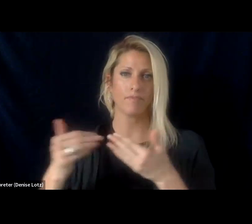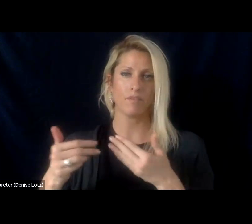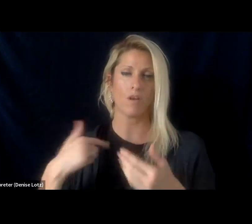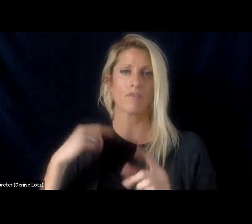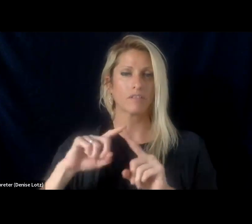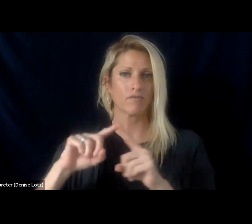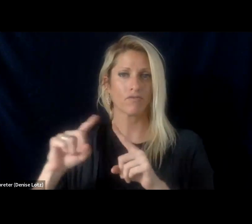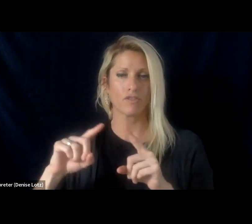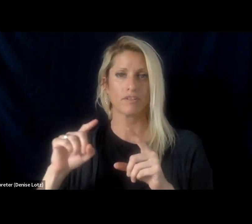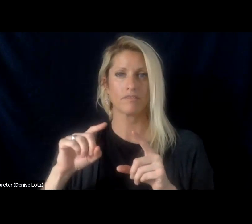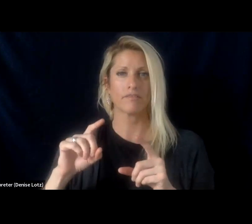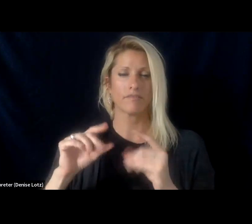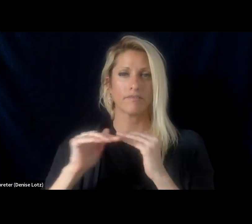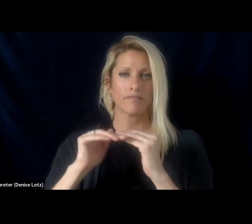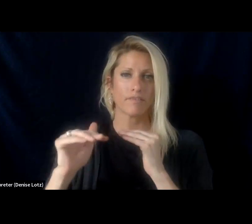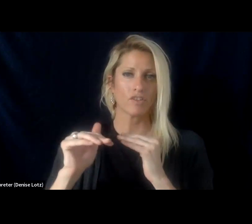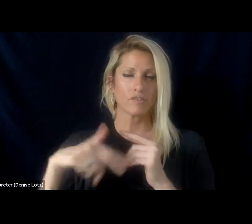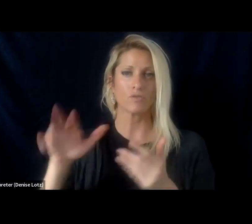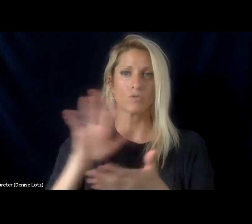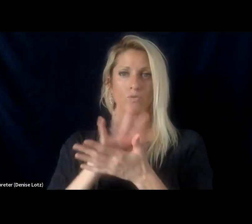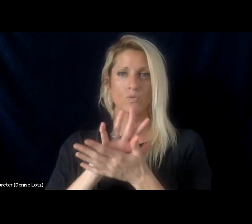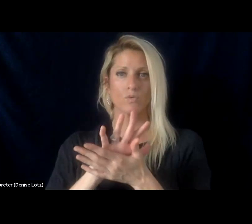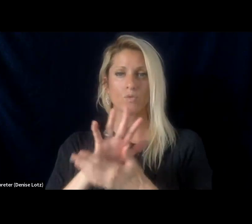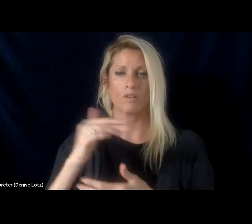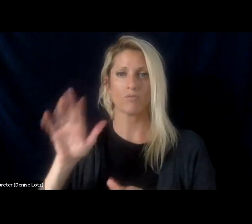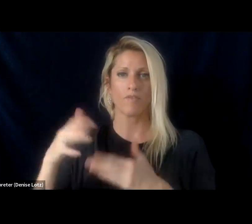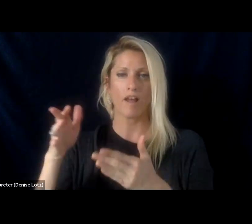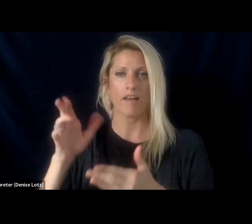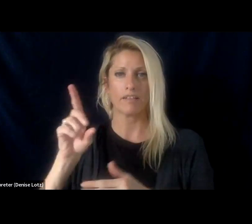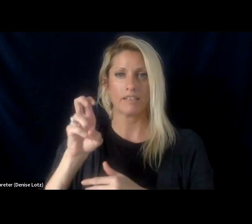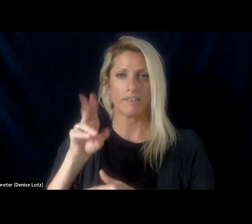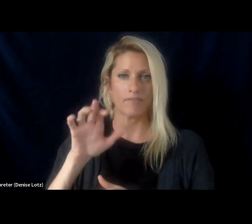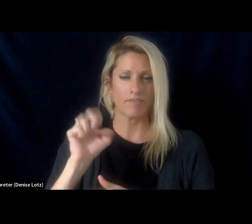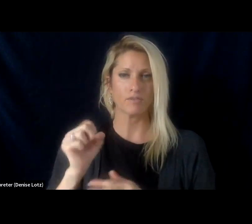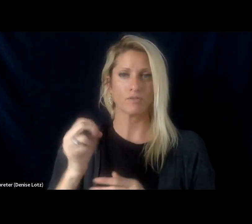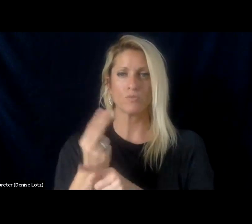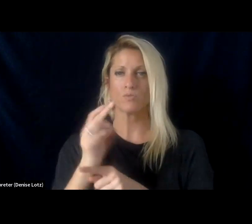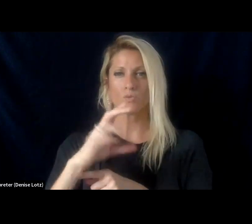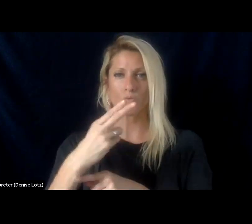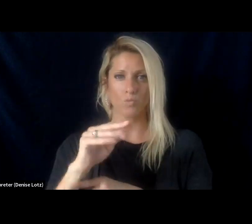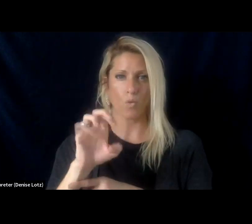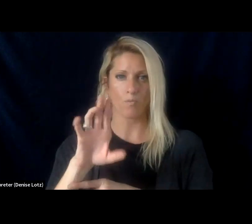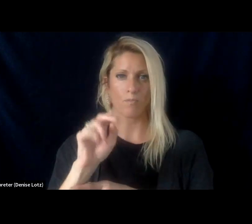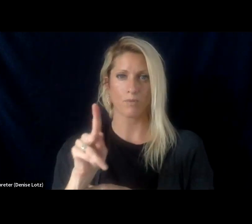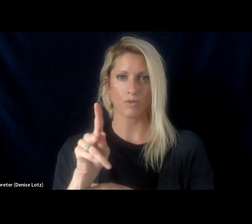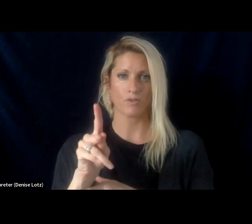the we're already providing devices, most students using chrome books so we were scrambling